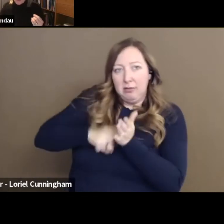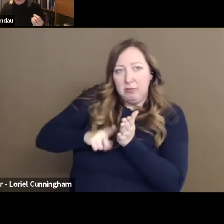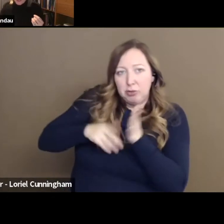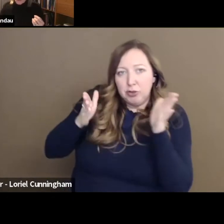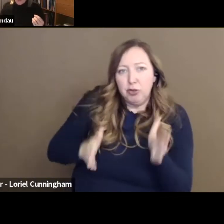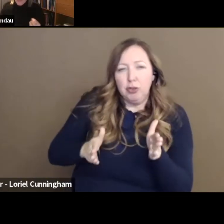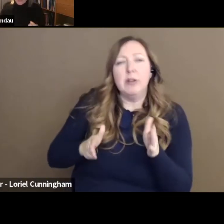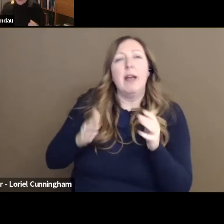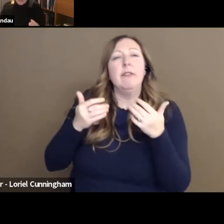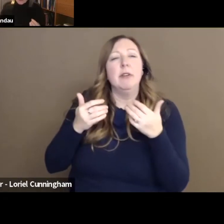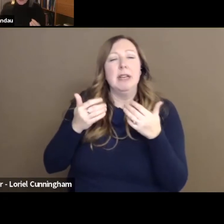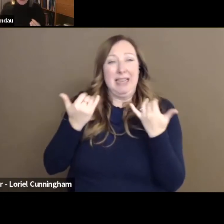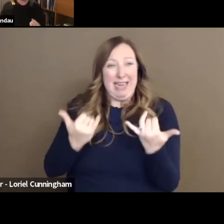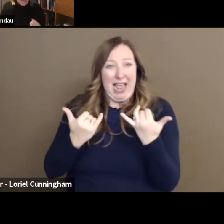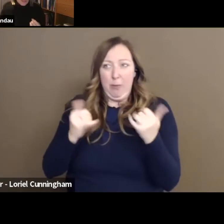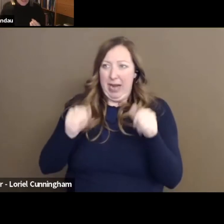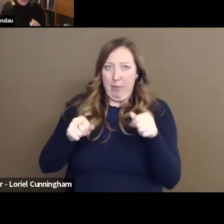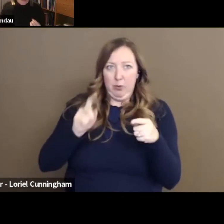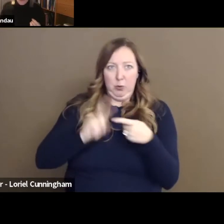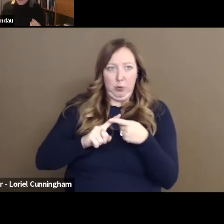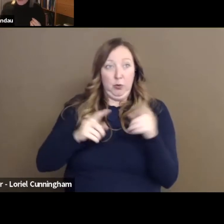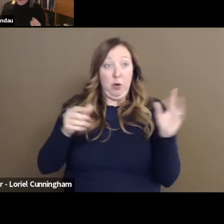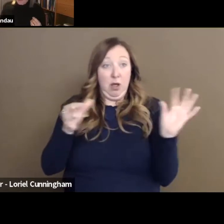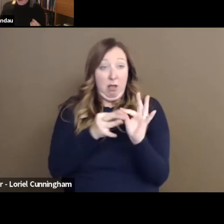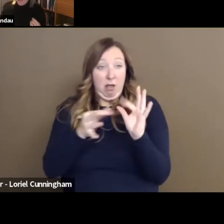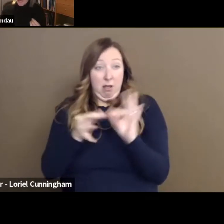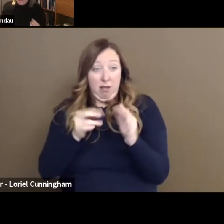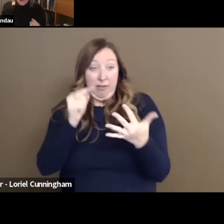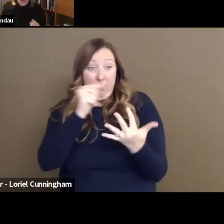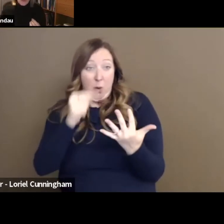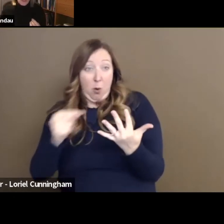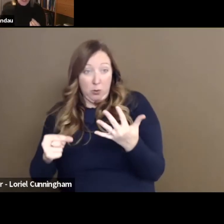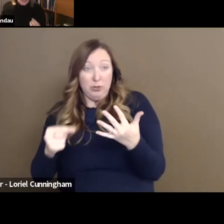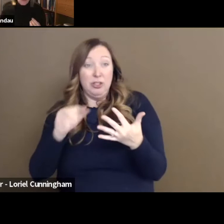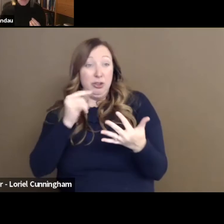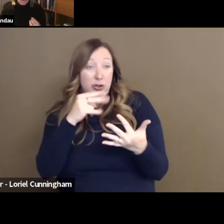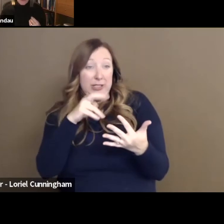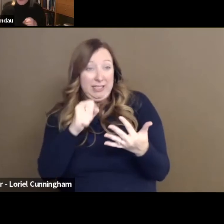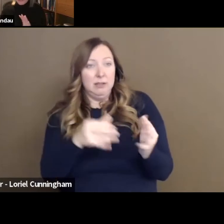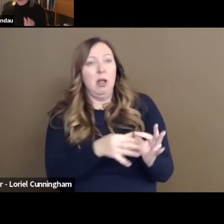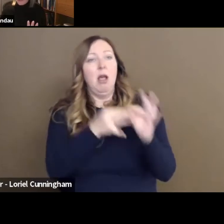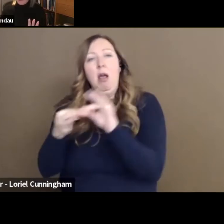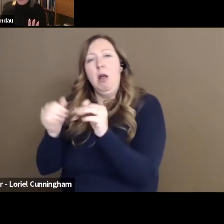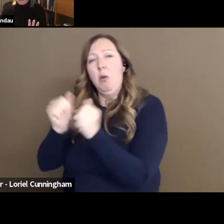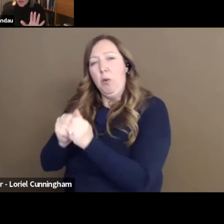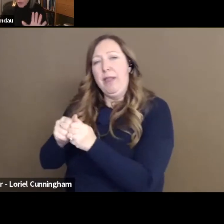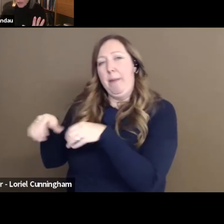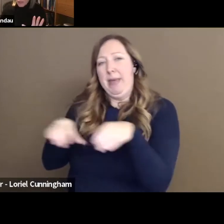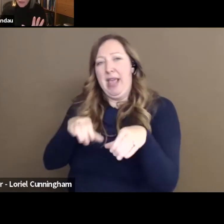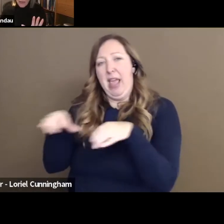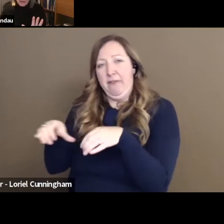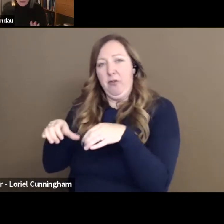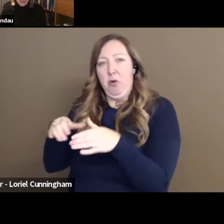genes with aspects of the um of the of the behavioral deficits there's been